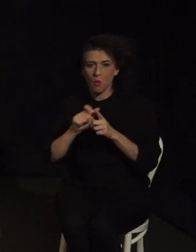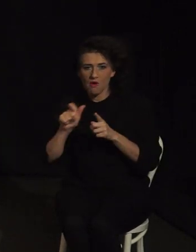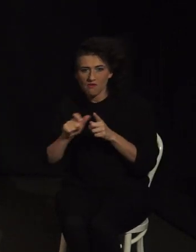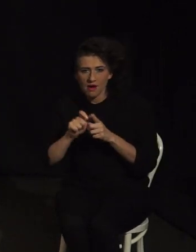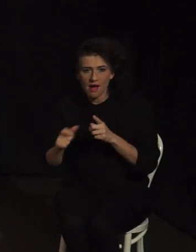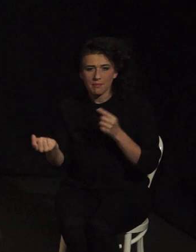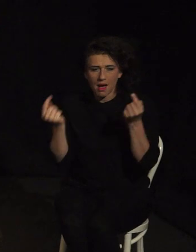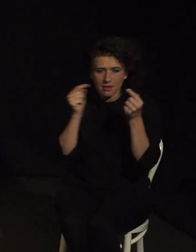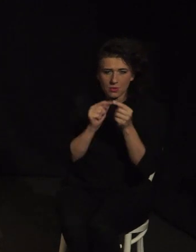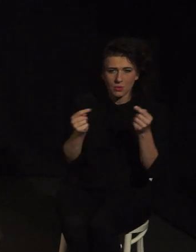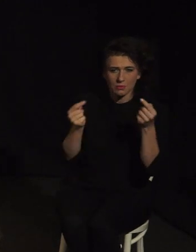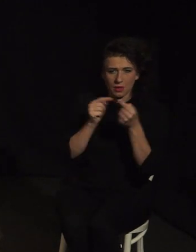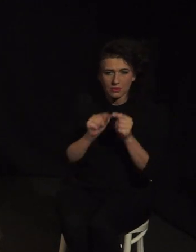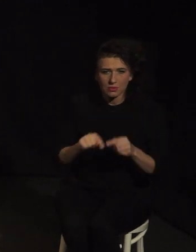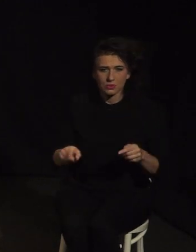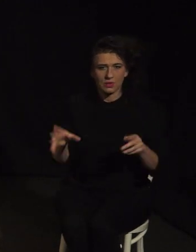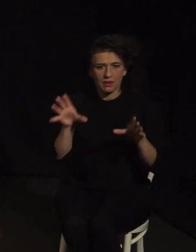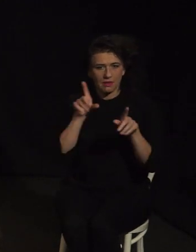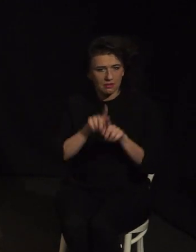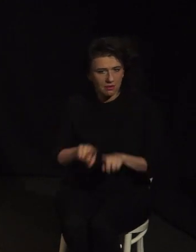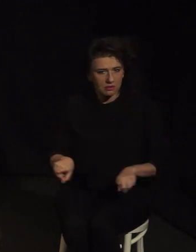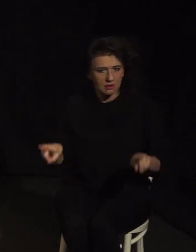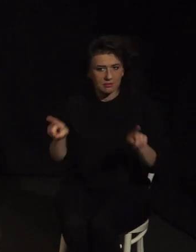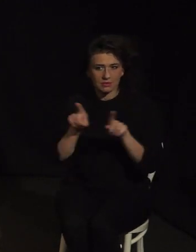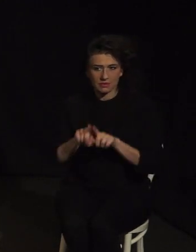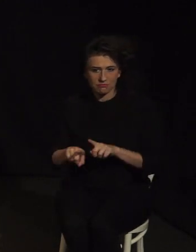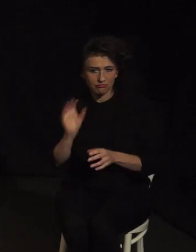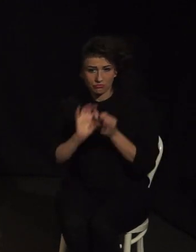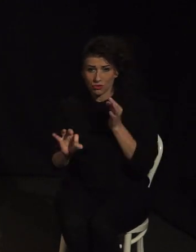I can't talk about it more precisely.